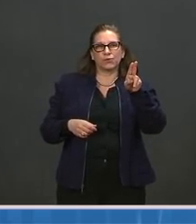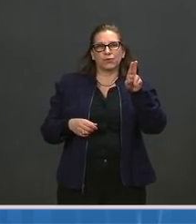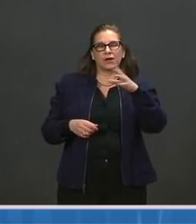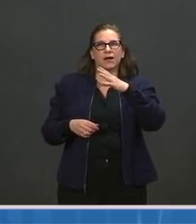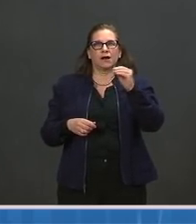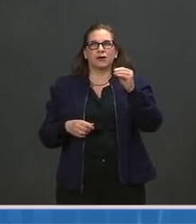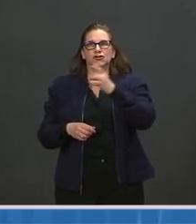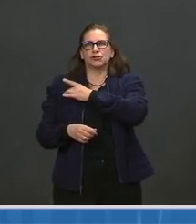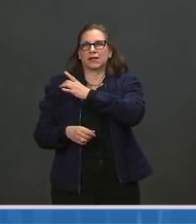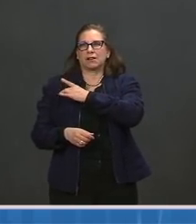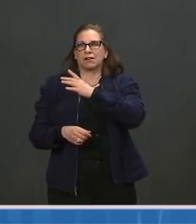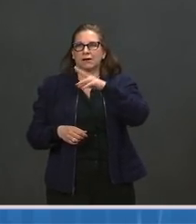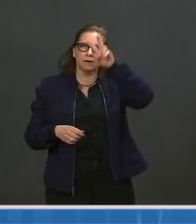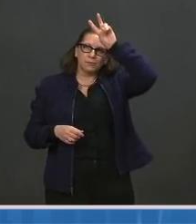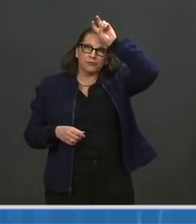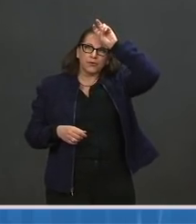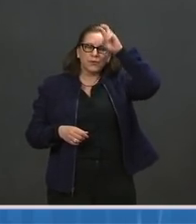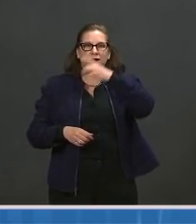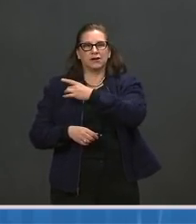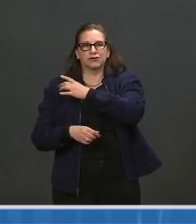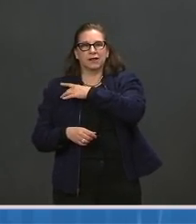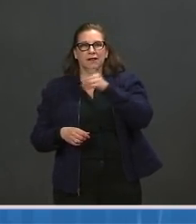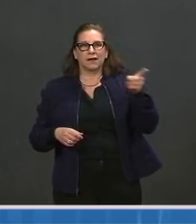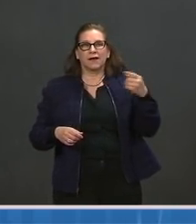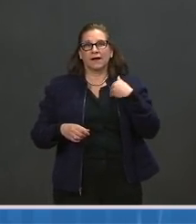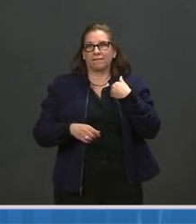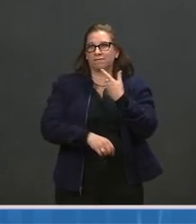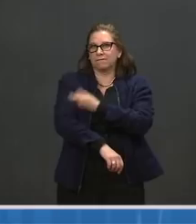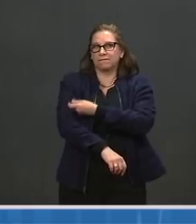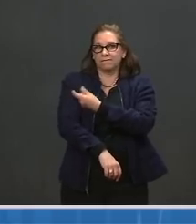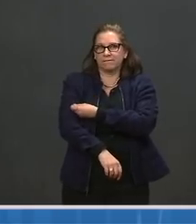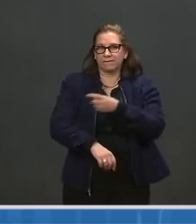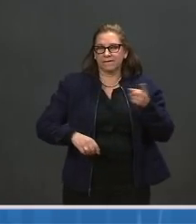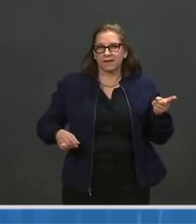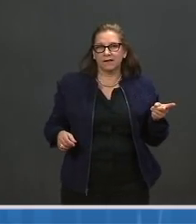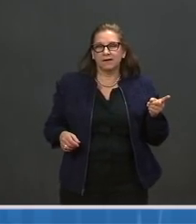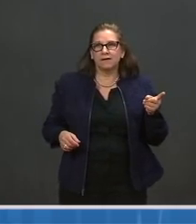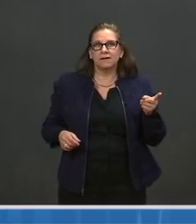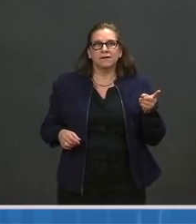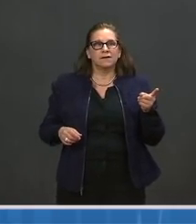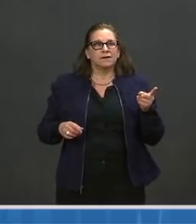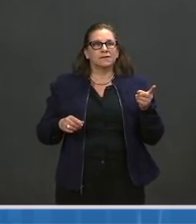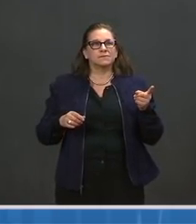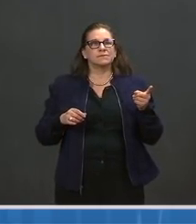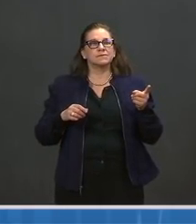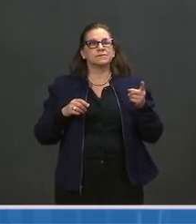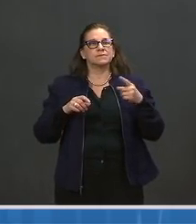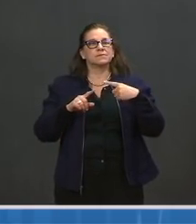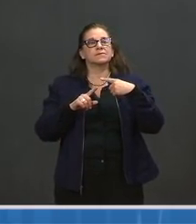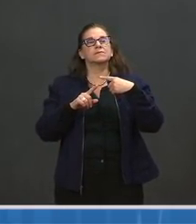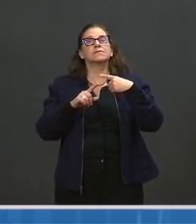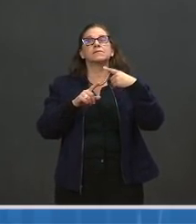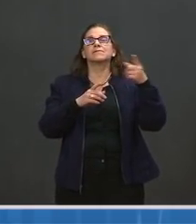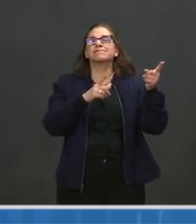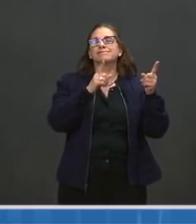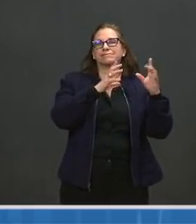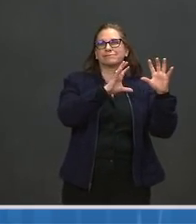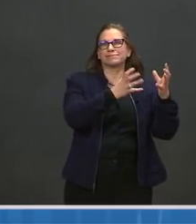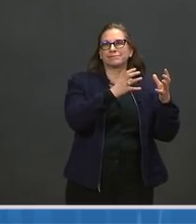The demographic distribution is shown here. Around 79 percent White, 22 percent Hispanics, 8 percent